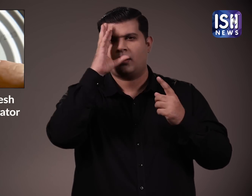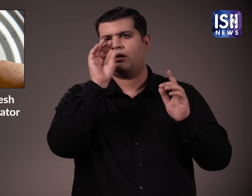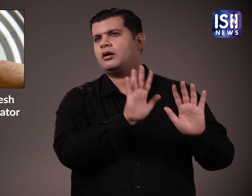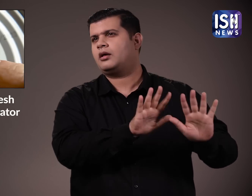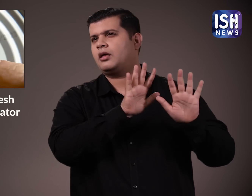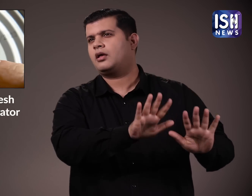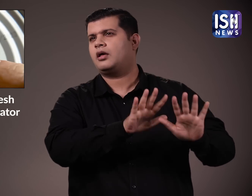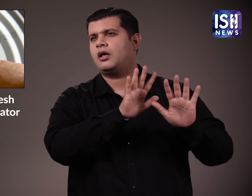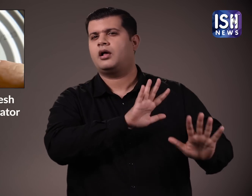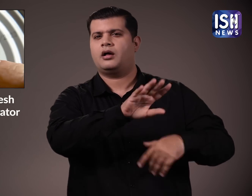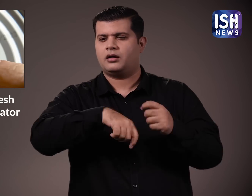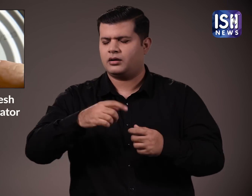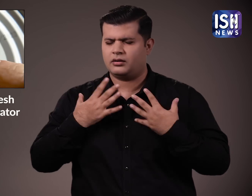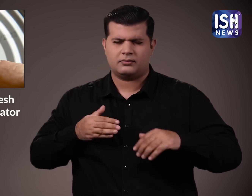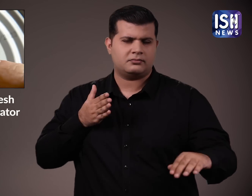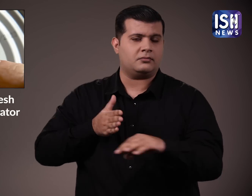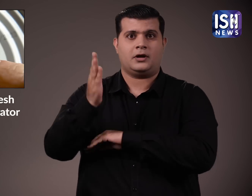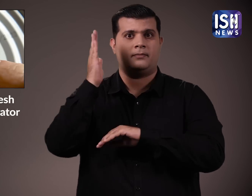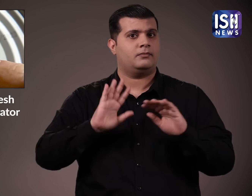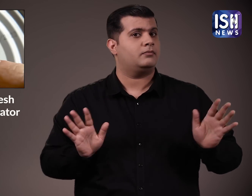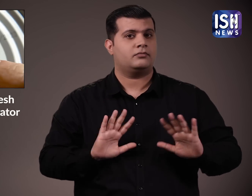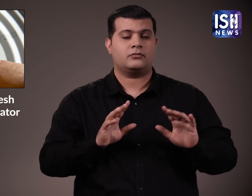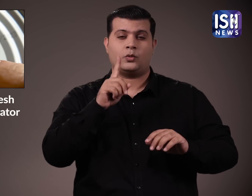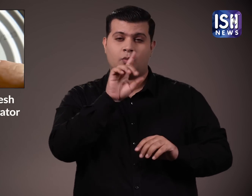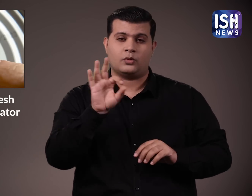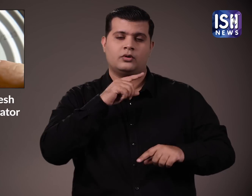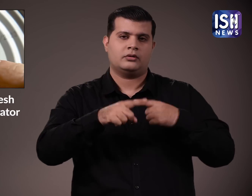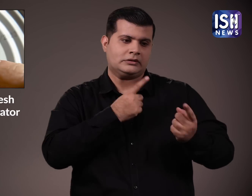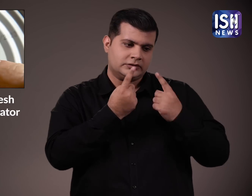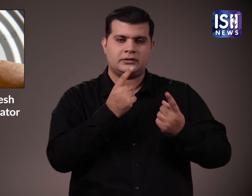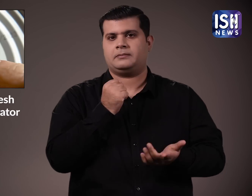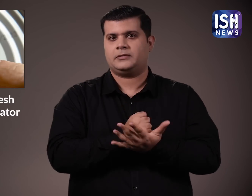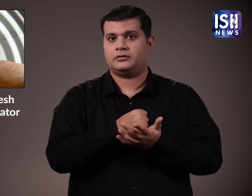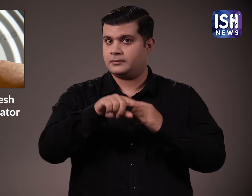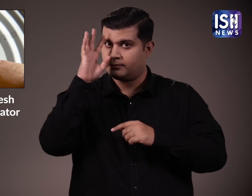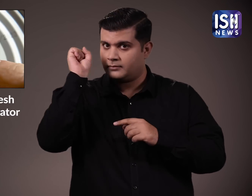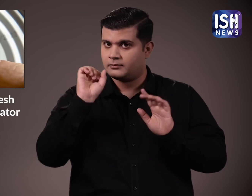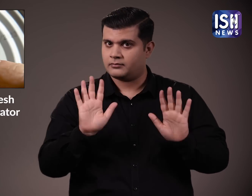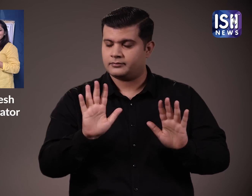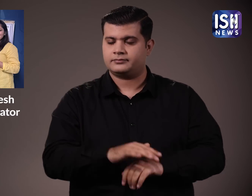Storing expired food items can be very harmful. Do remember to check weekly.